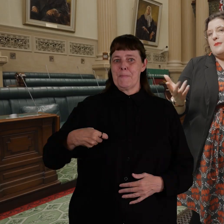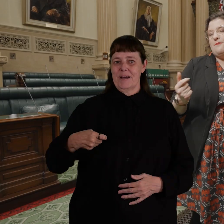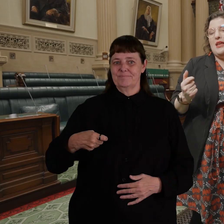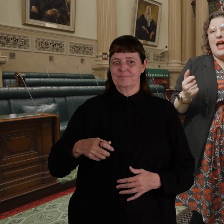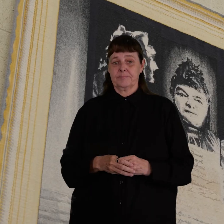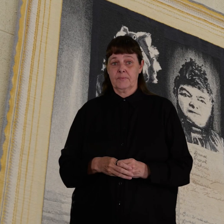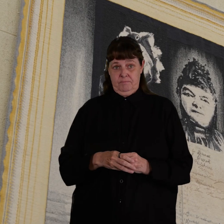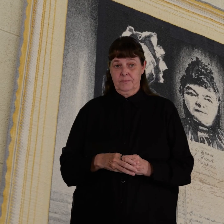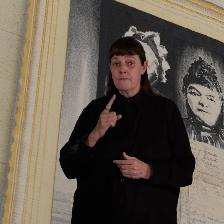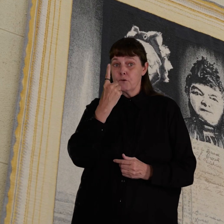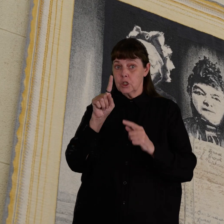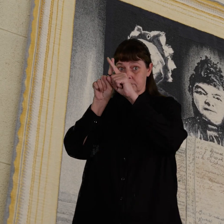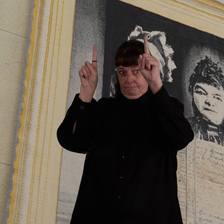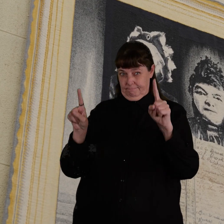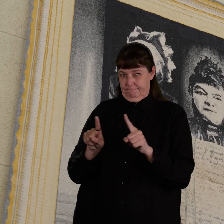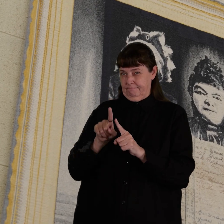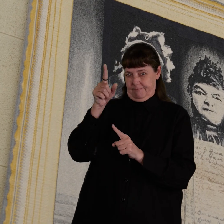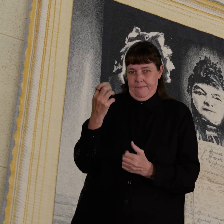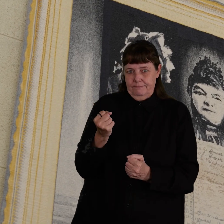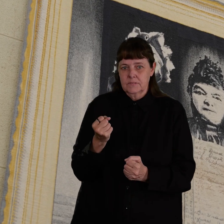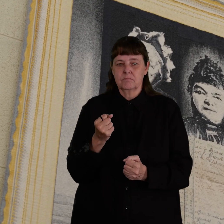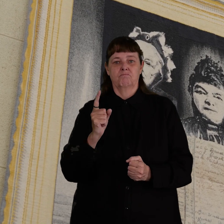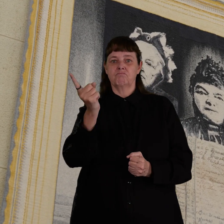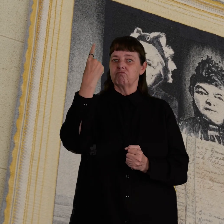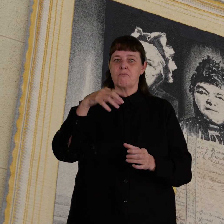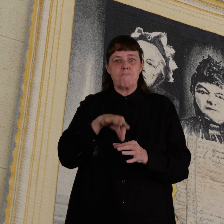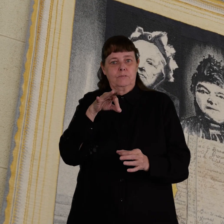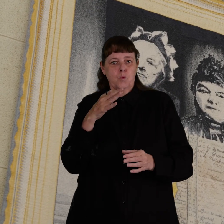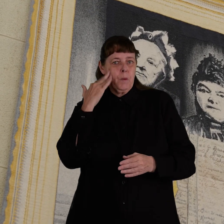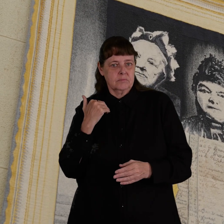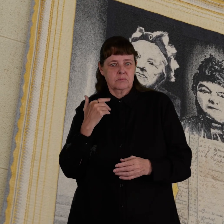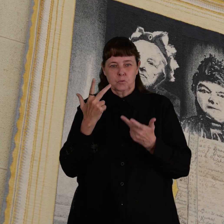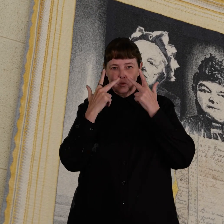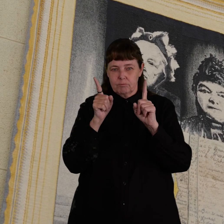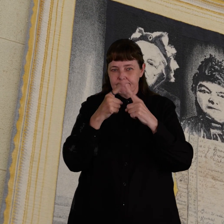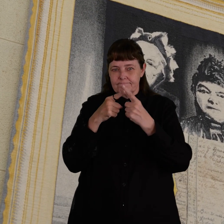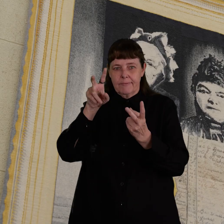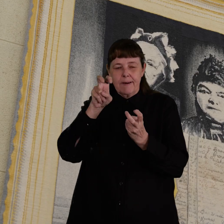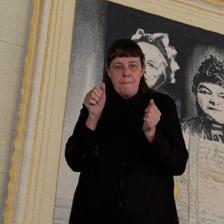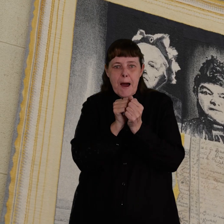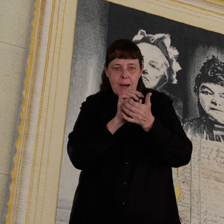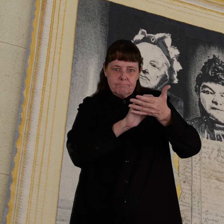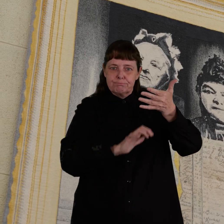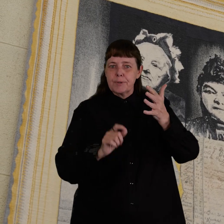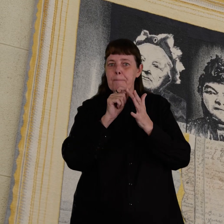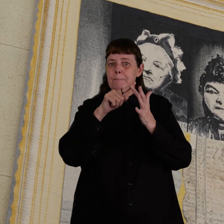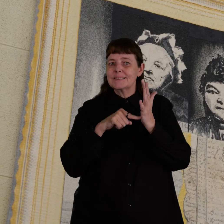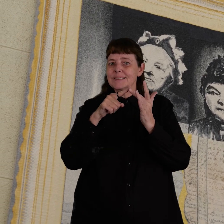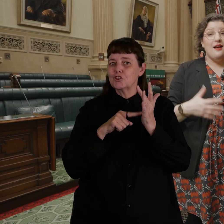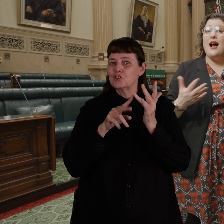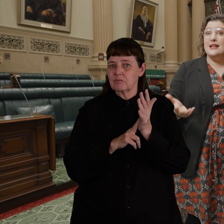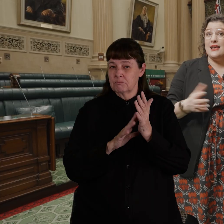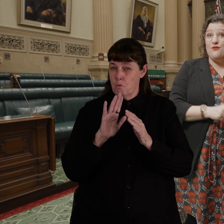women. It showcases an extract of a petition that was signed by over 11,500 men and women asking